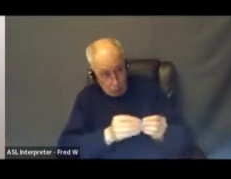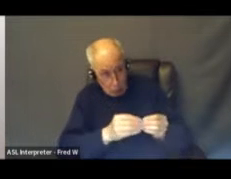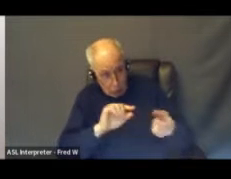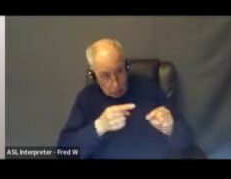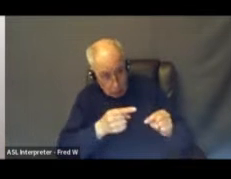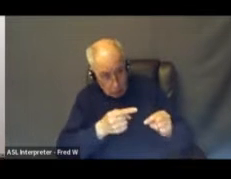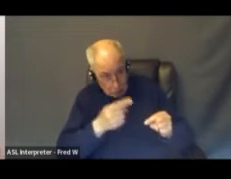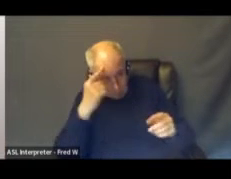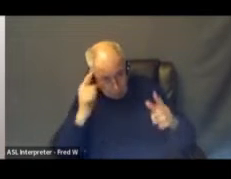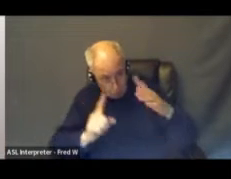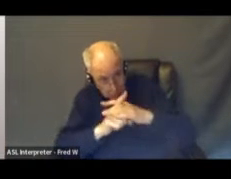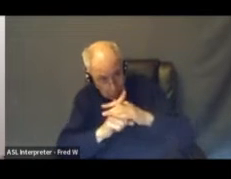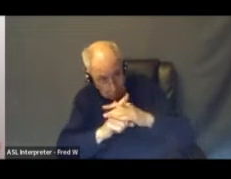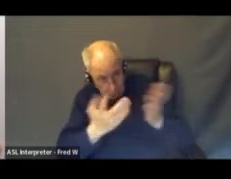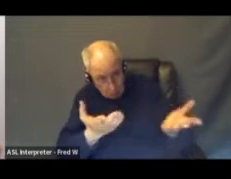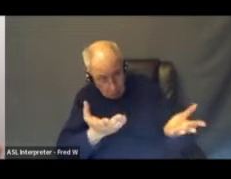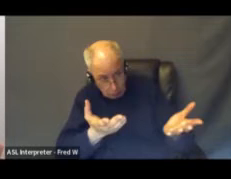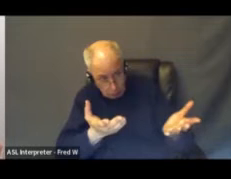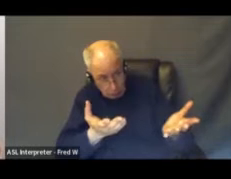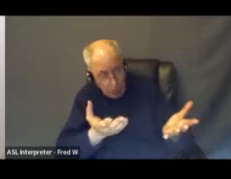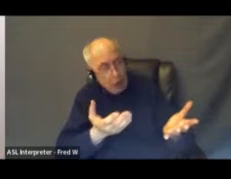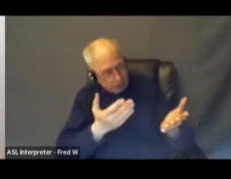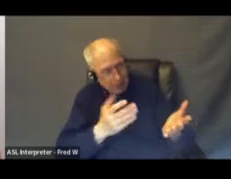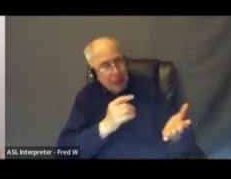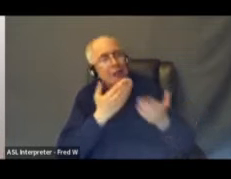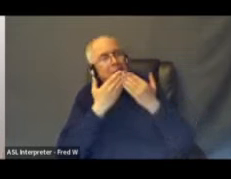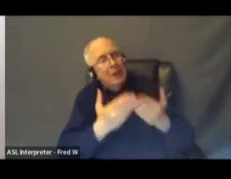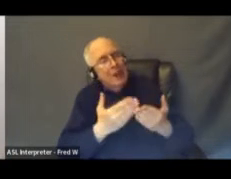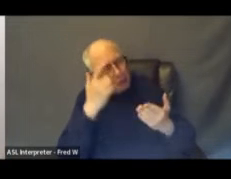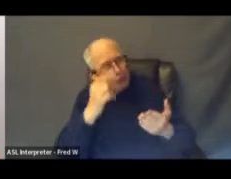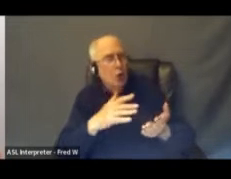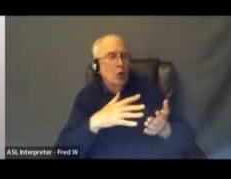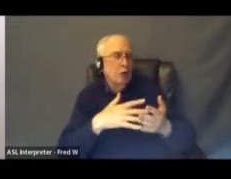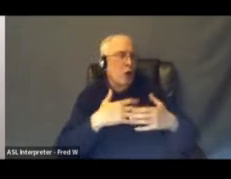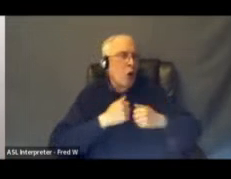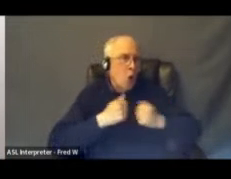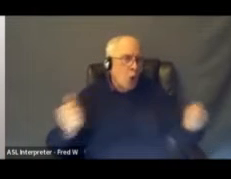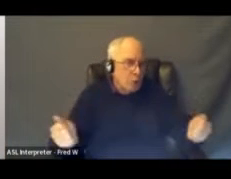come to mind, I again, say thank them for their vulnerability for their openness and their engagement.